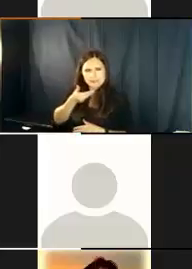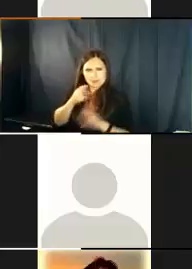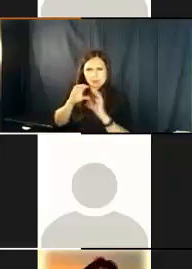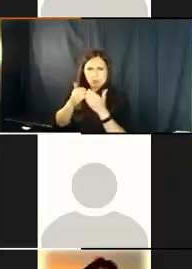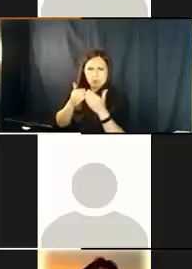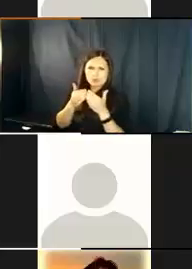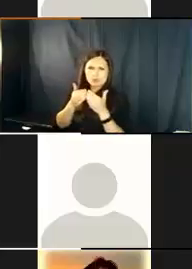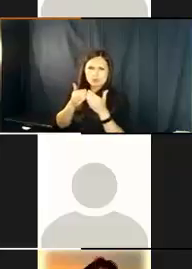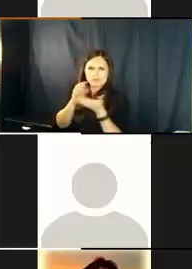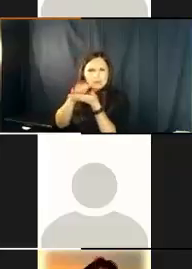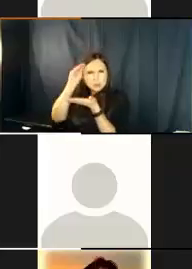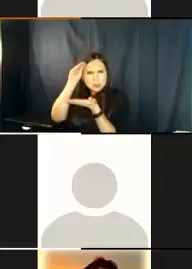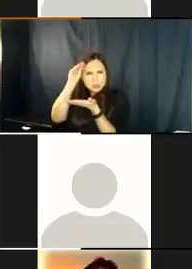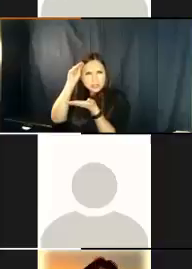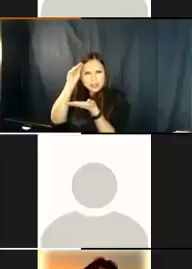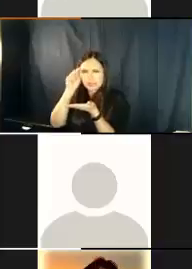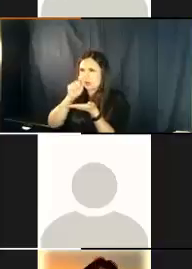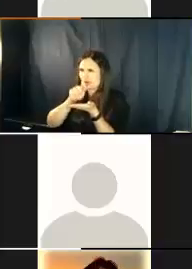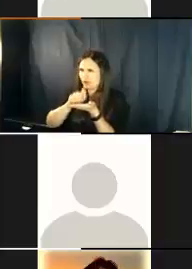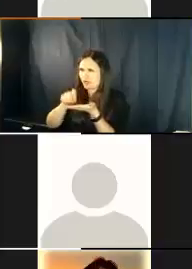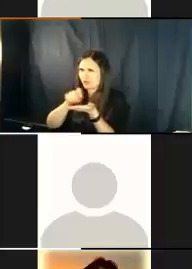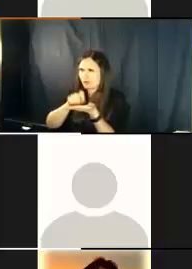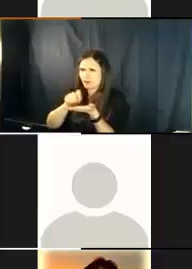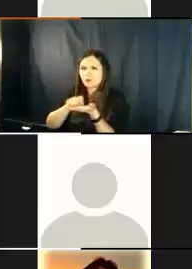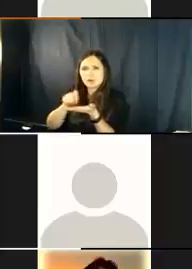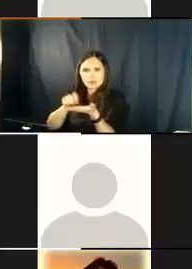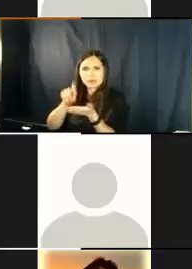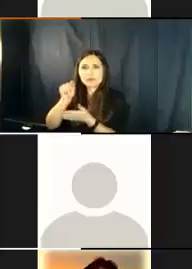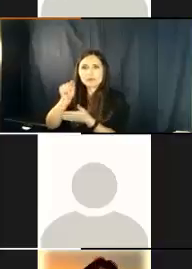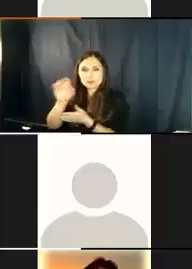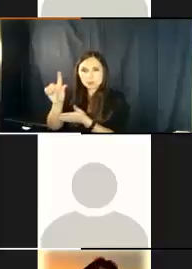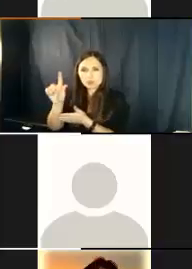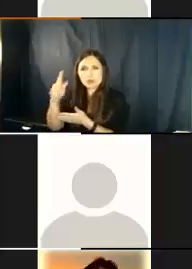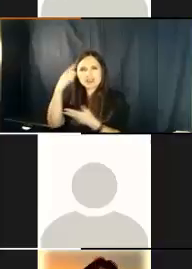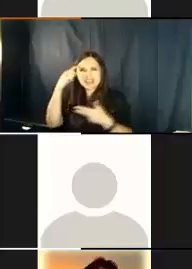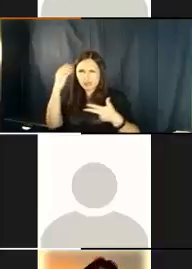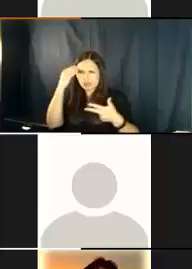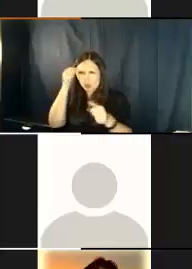And I would say research those three design models that I gave you at the beginning because